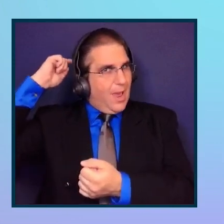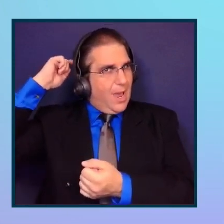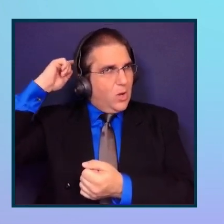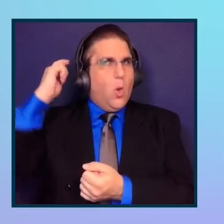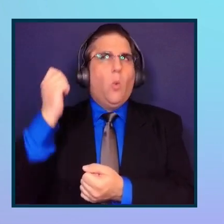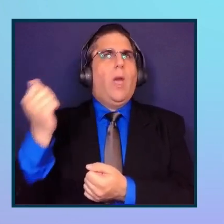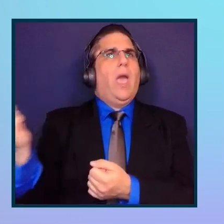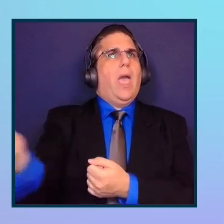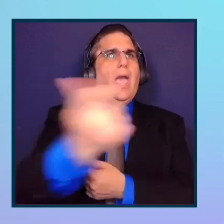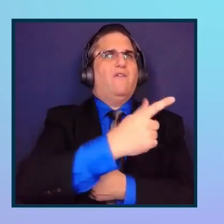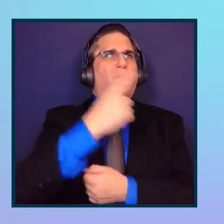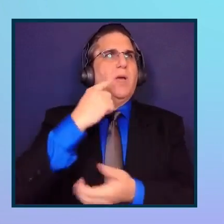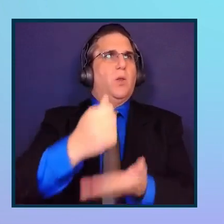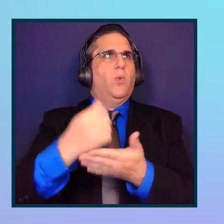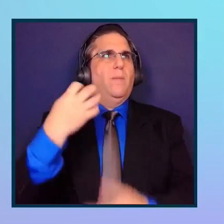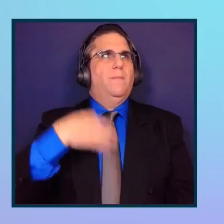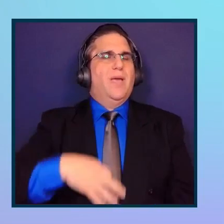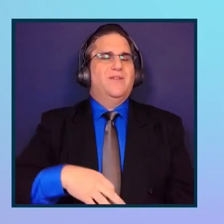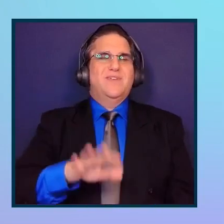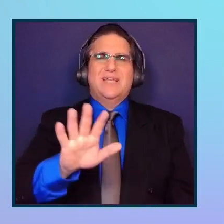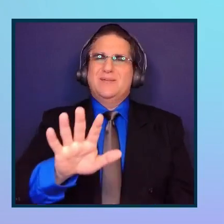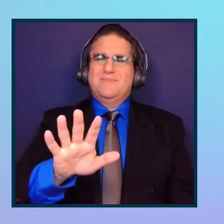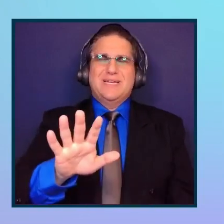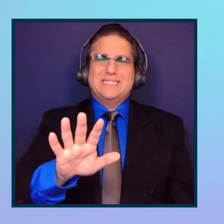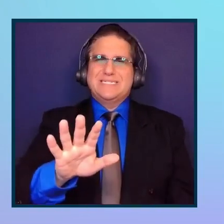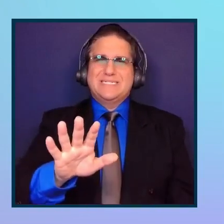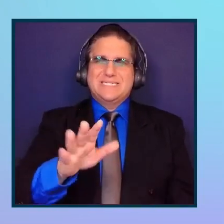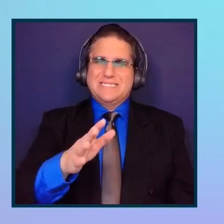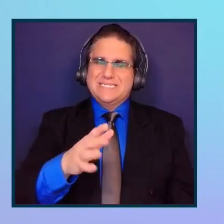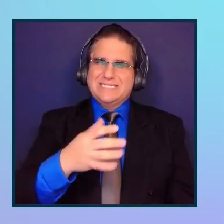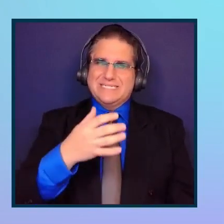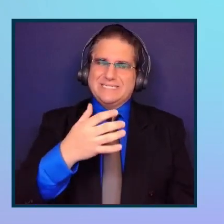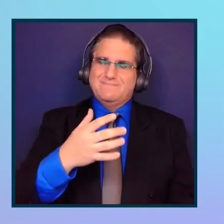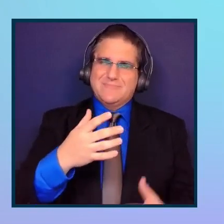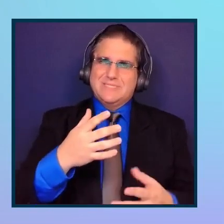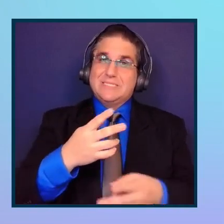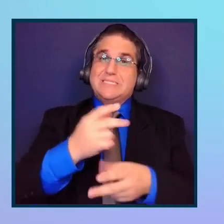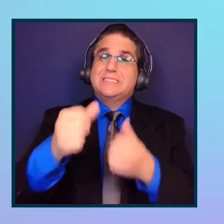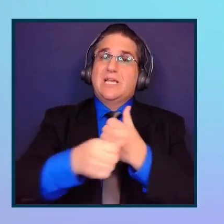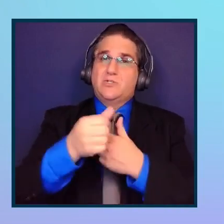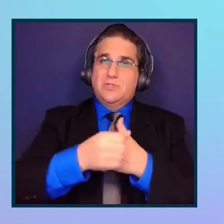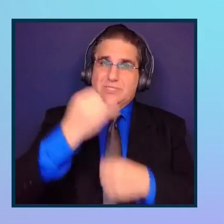The way this happens in an organization is, is there's usually someone who's a mid-level manager,